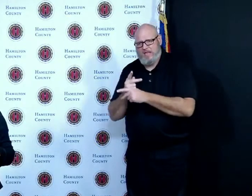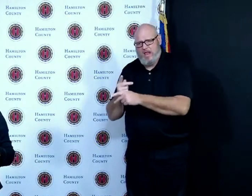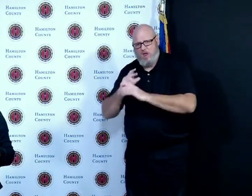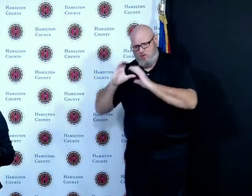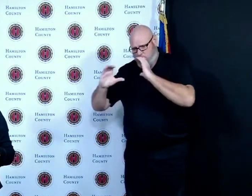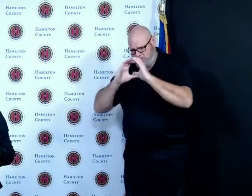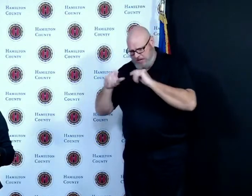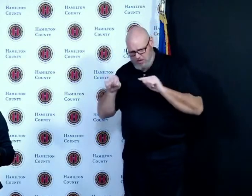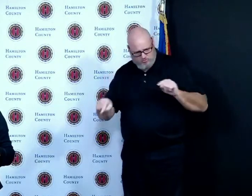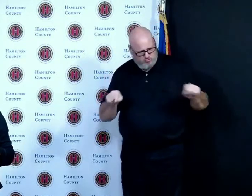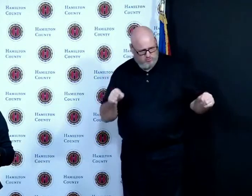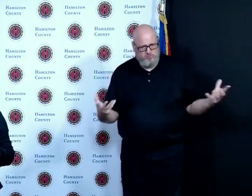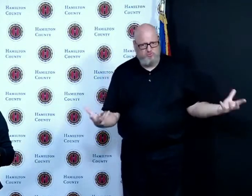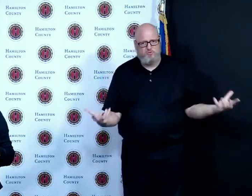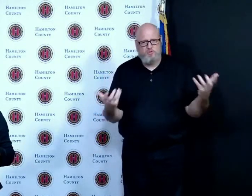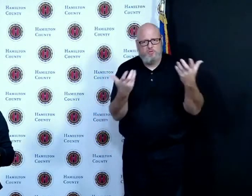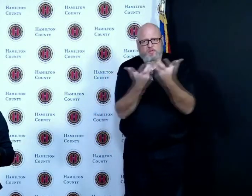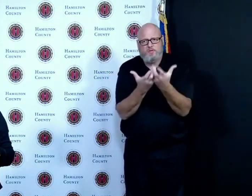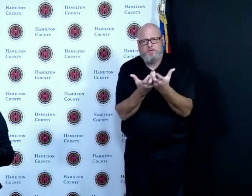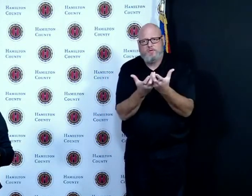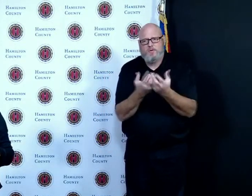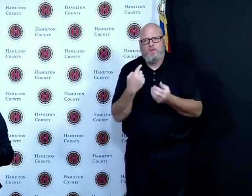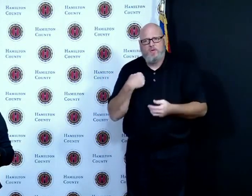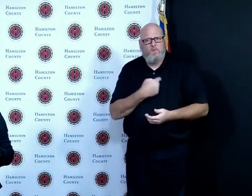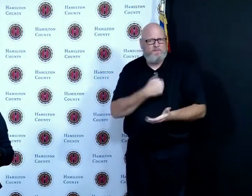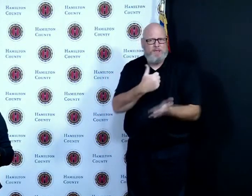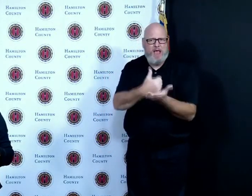cheering on your favorite team but at the end of the day if you're bringing folks that are